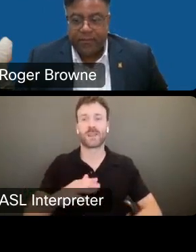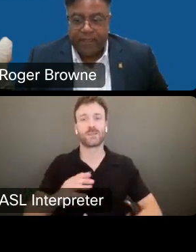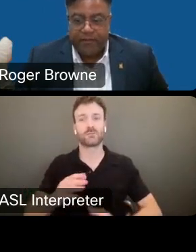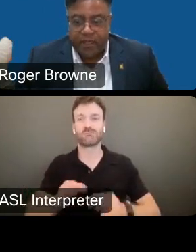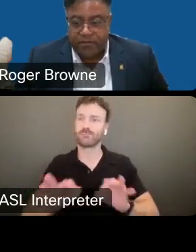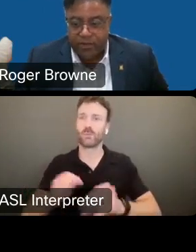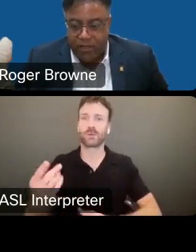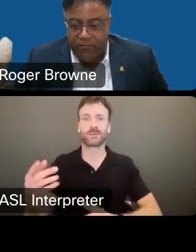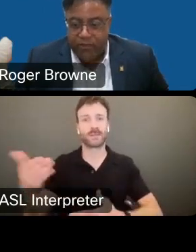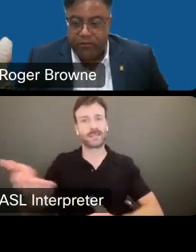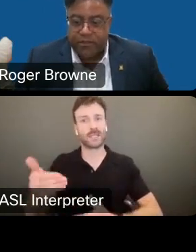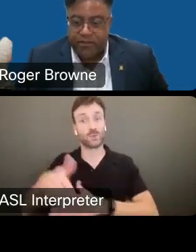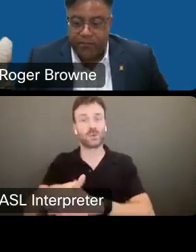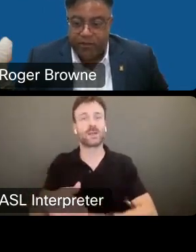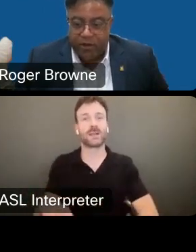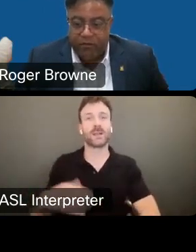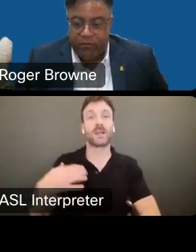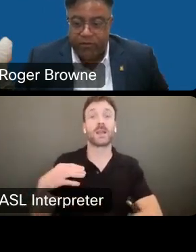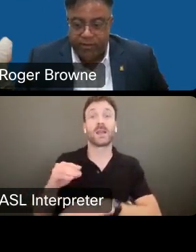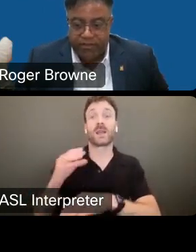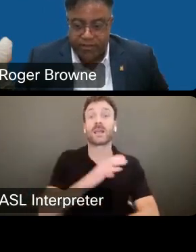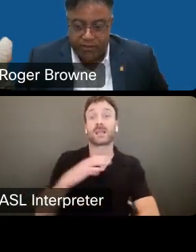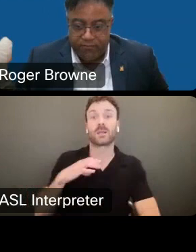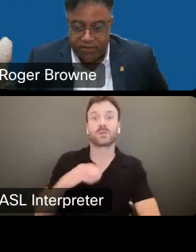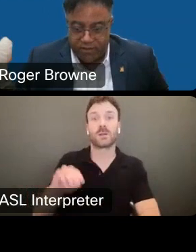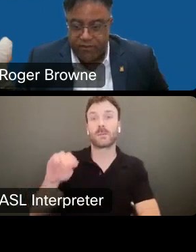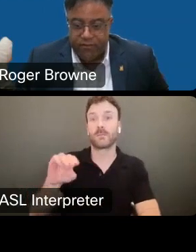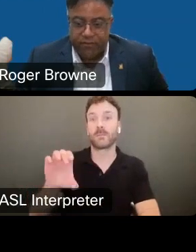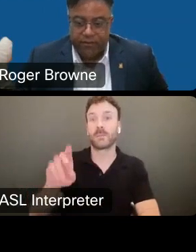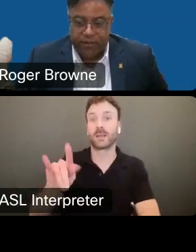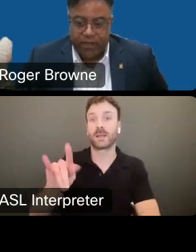Councillor McKelvie, who is the Deputy Mayor for east area of the city.